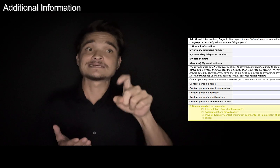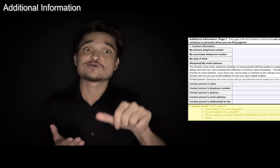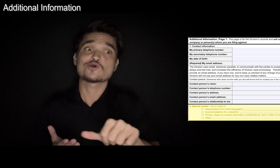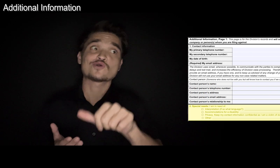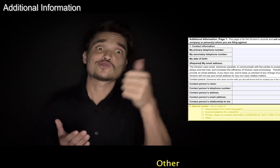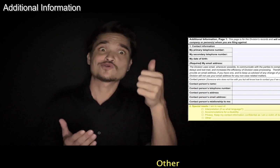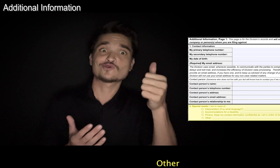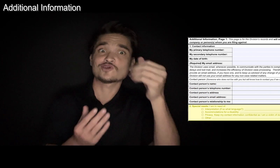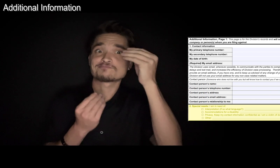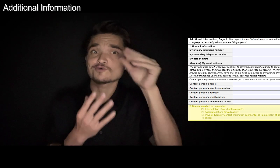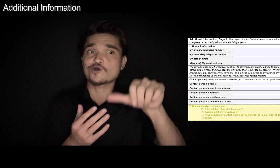Other